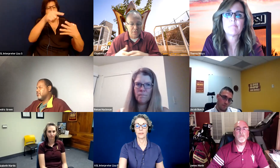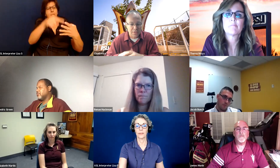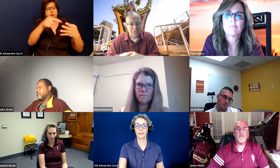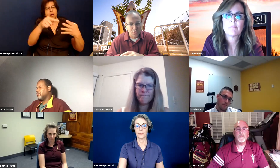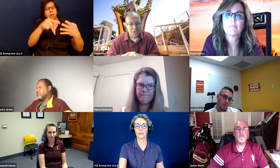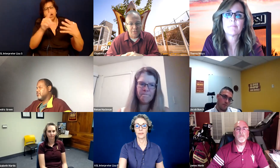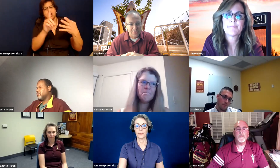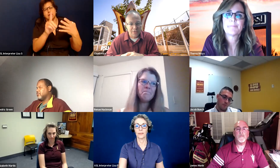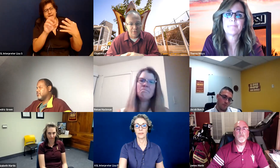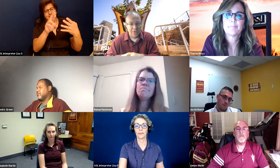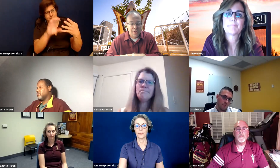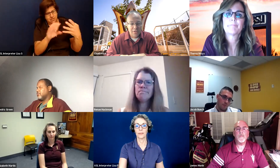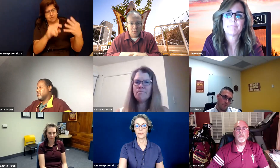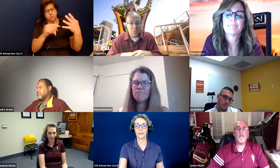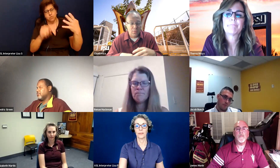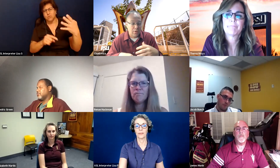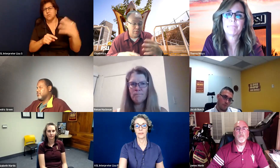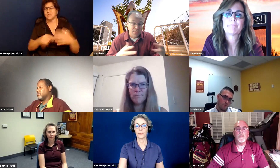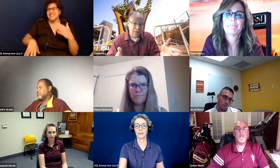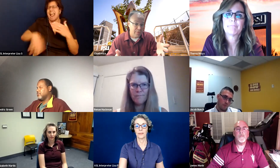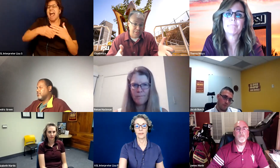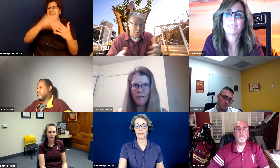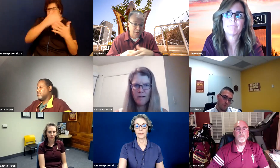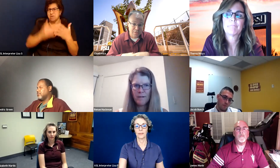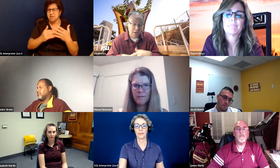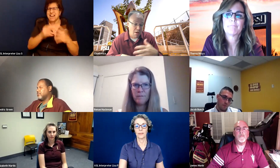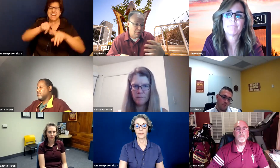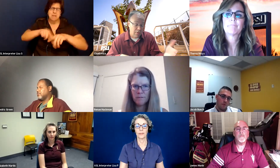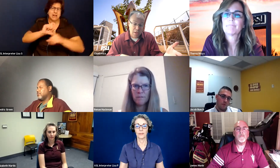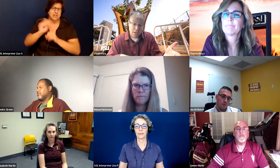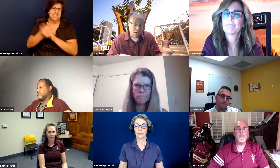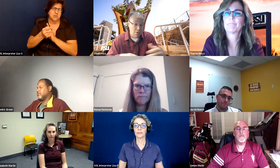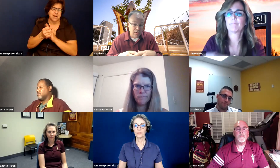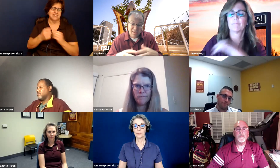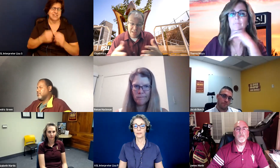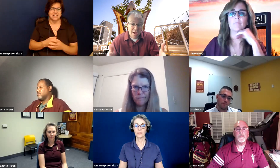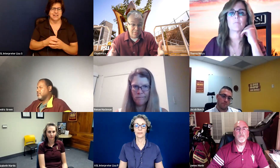that students could consider. So depending on the situation, it's like, "Oh no, you can think about,